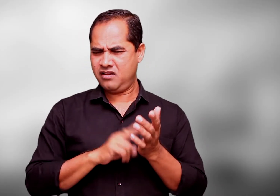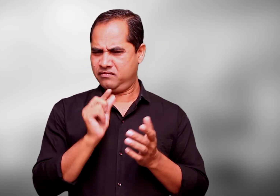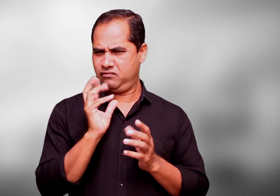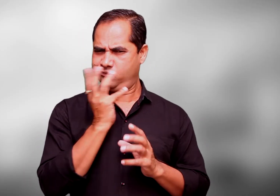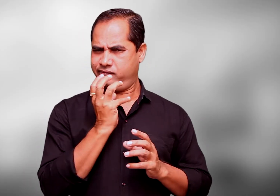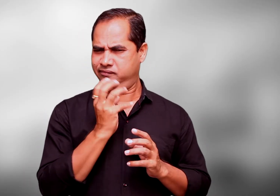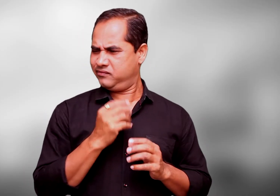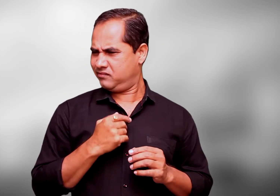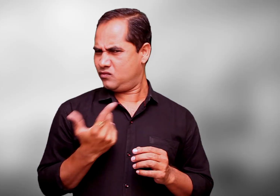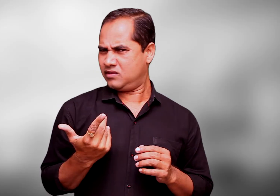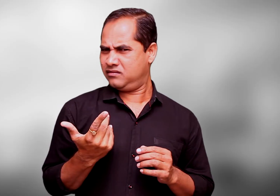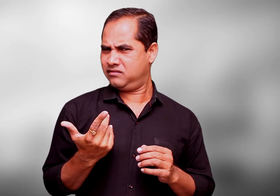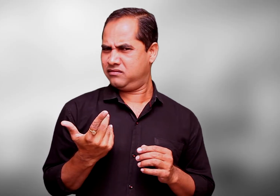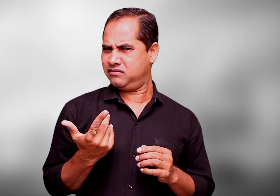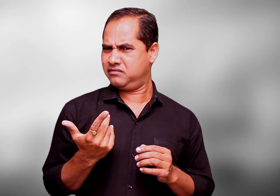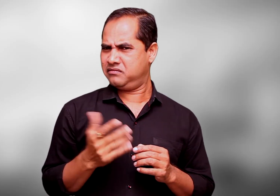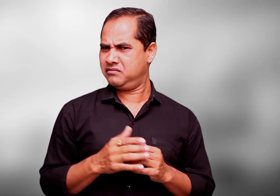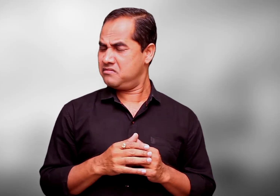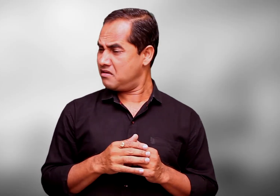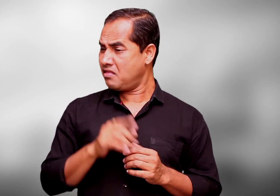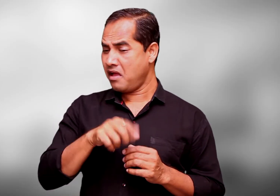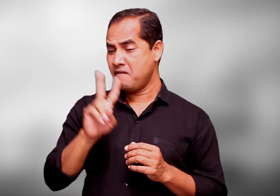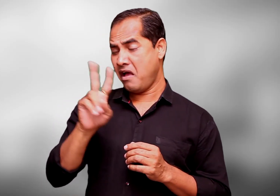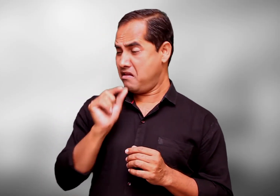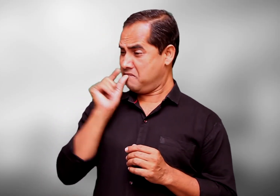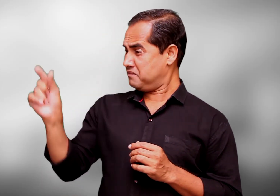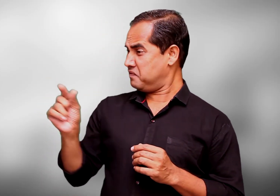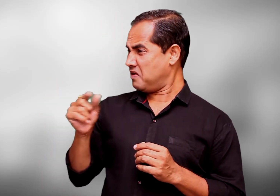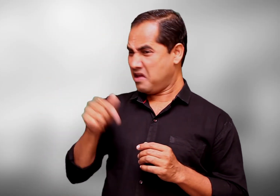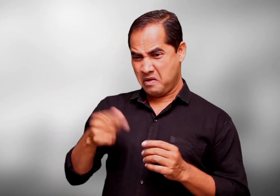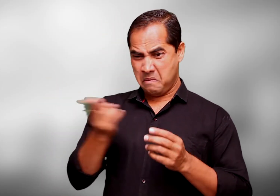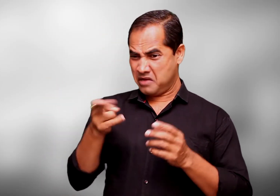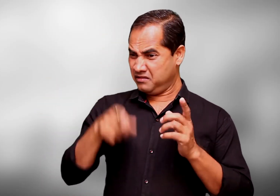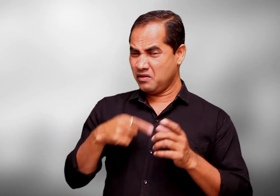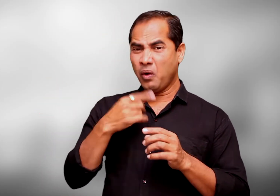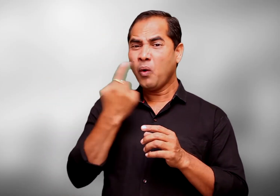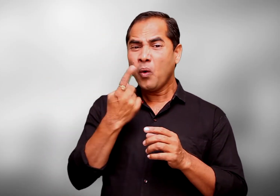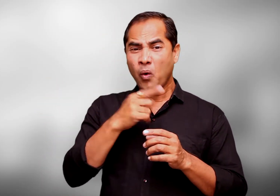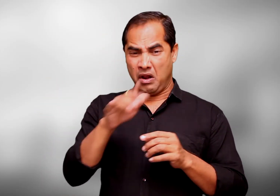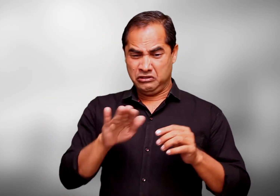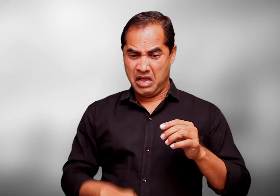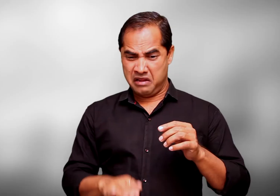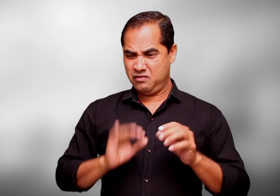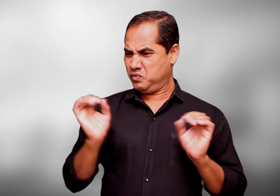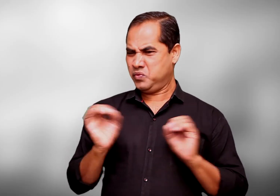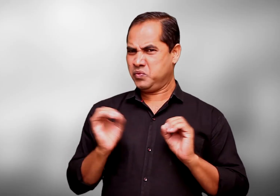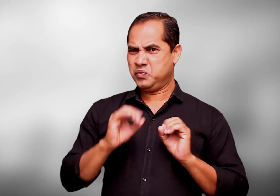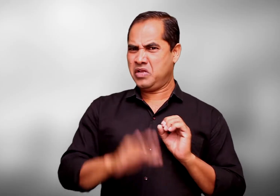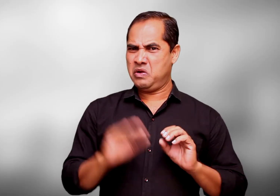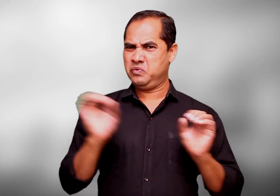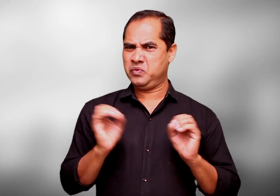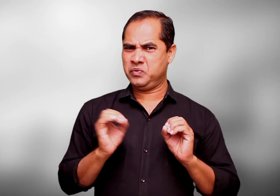she was annoyed by his attention. 'There's nobody here who is a child - she said